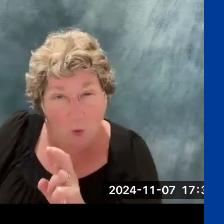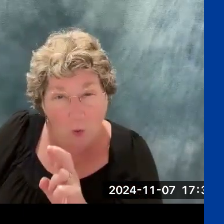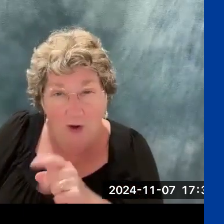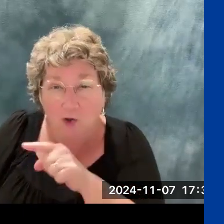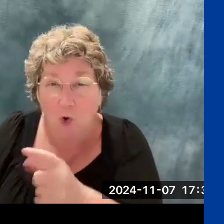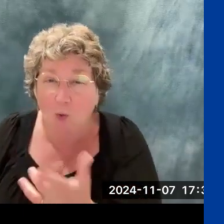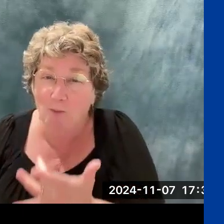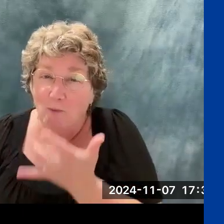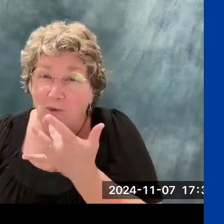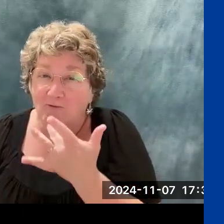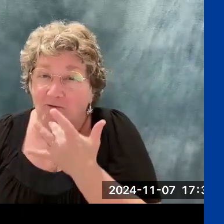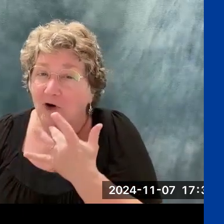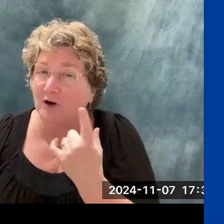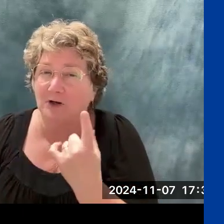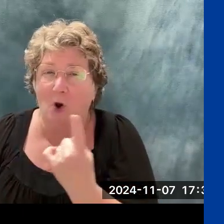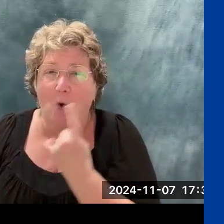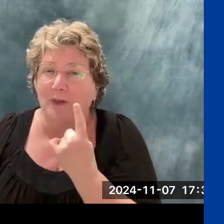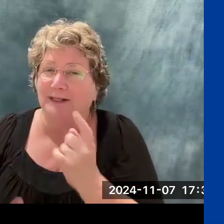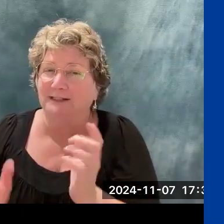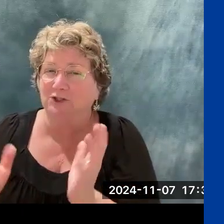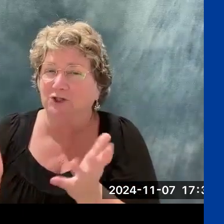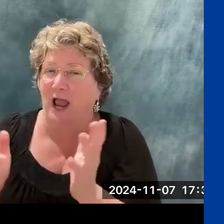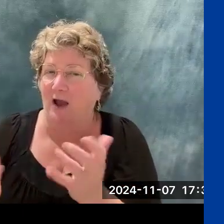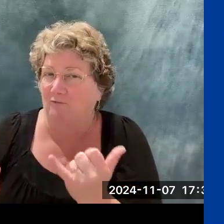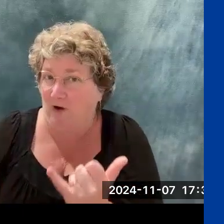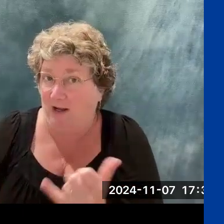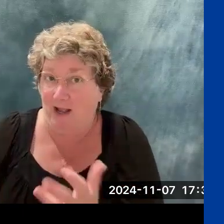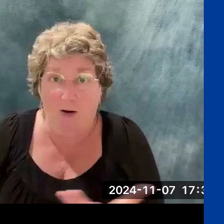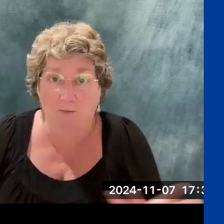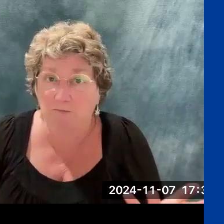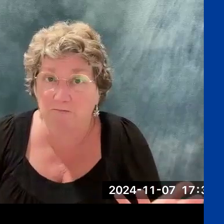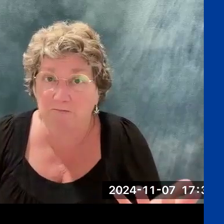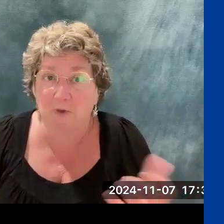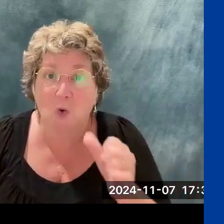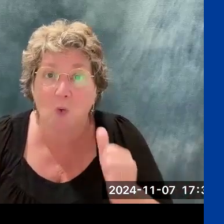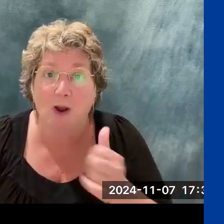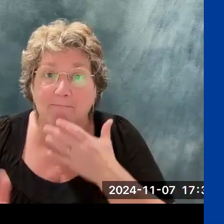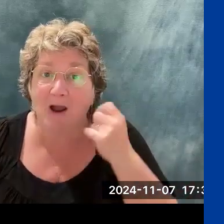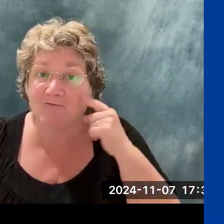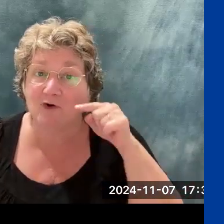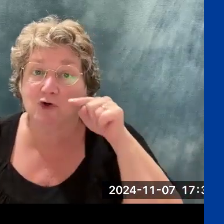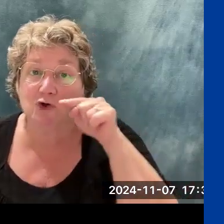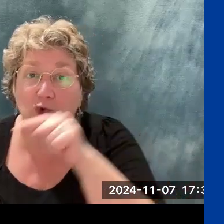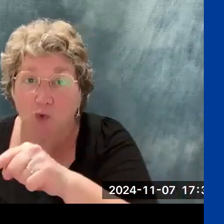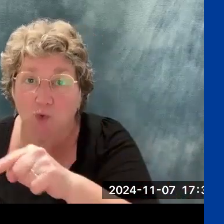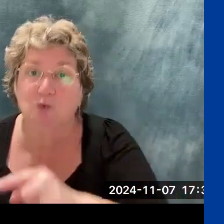particular, what's going to be helpful in that moment. The other thing to consider is that the brain